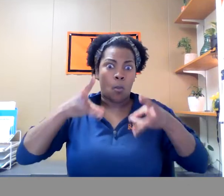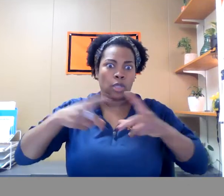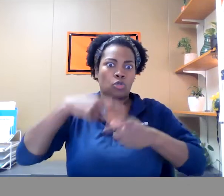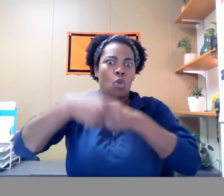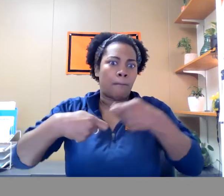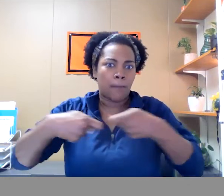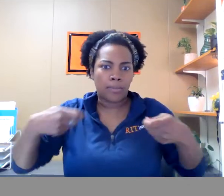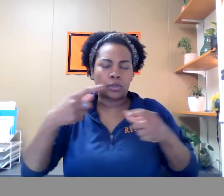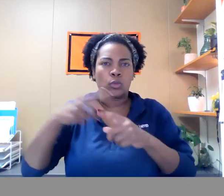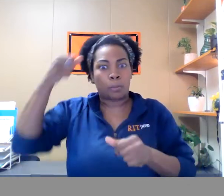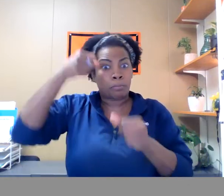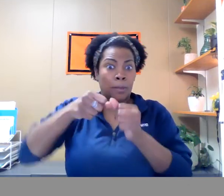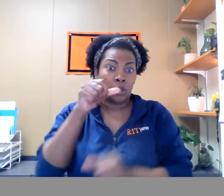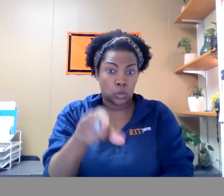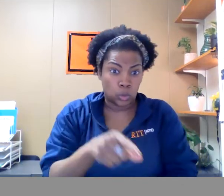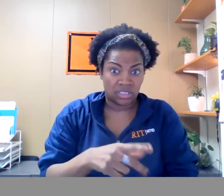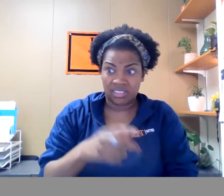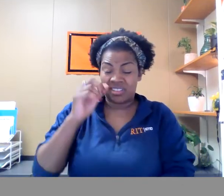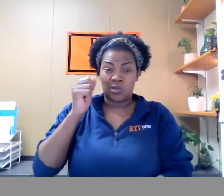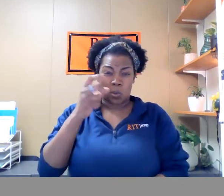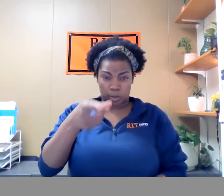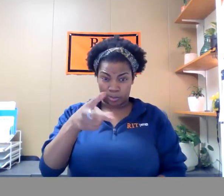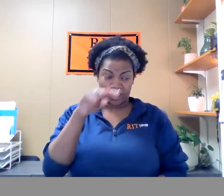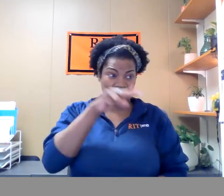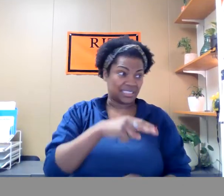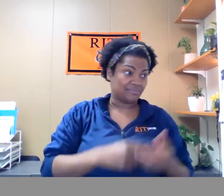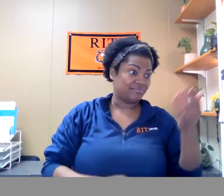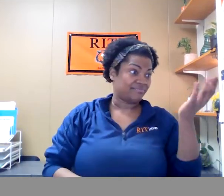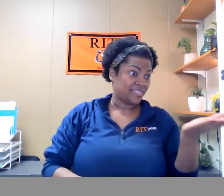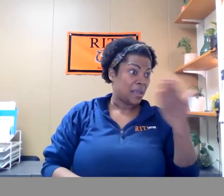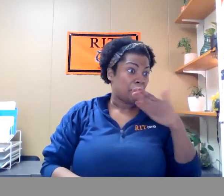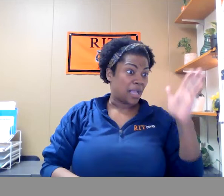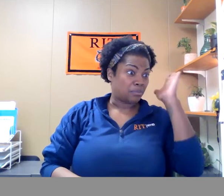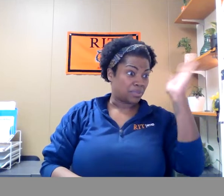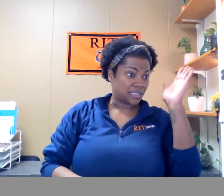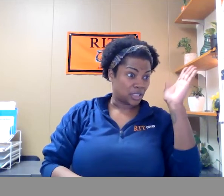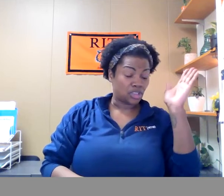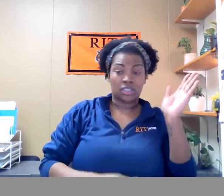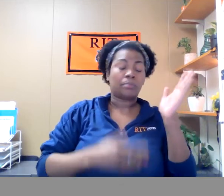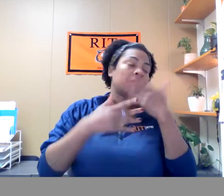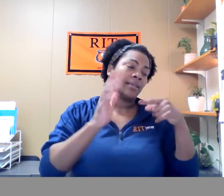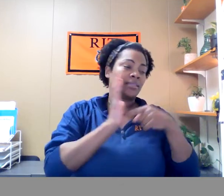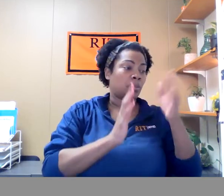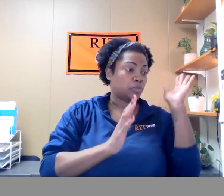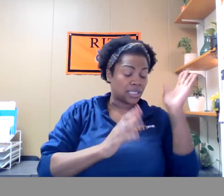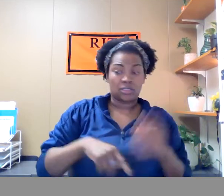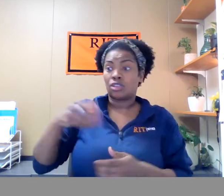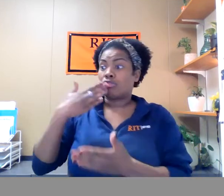with people and with the target audience. And you want some kind of point to hammer home while you wrap up